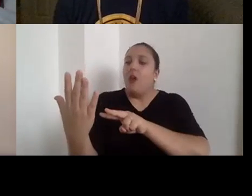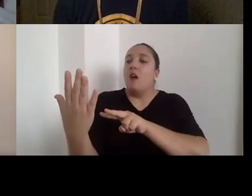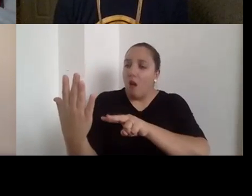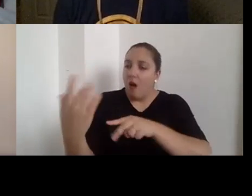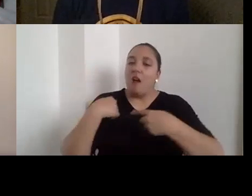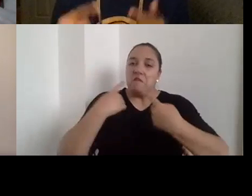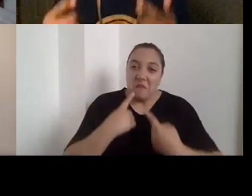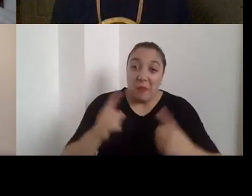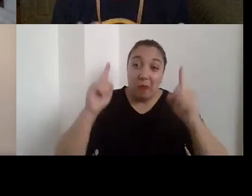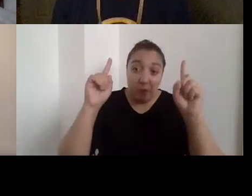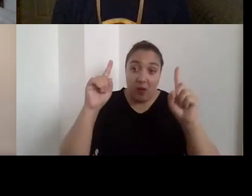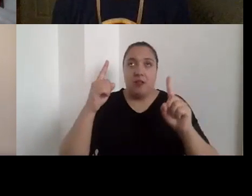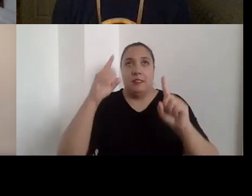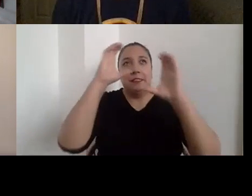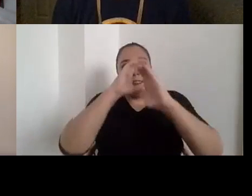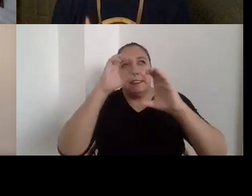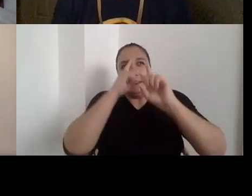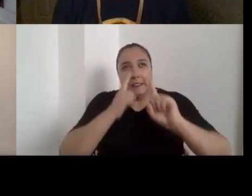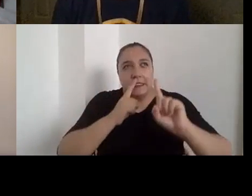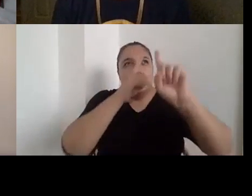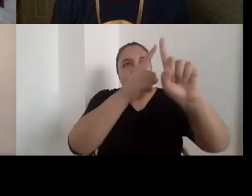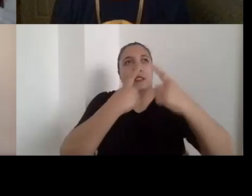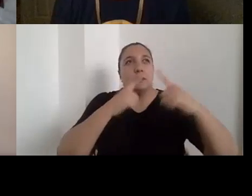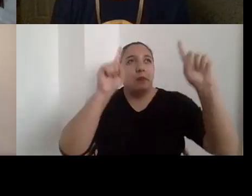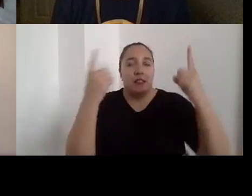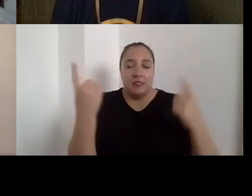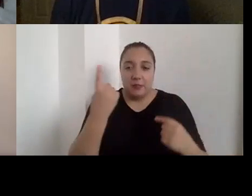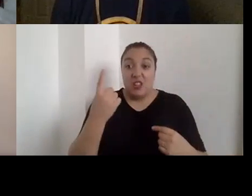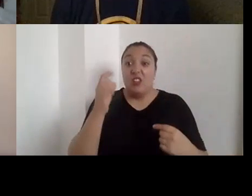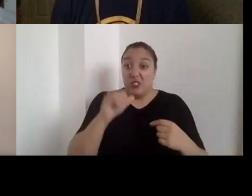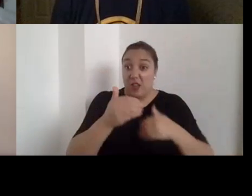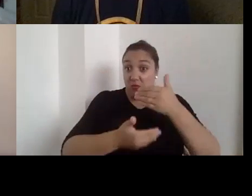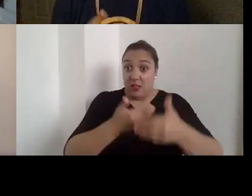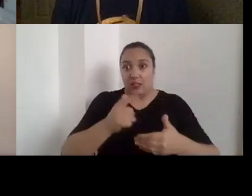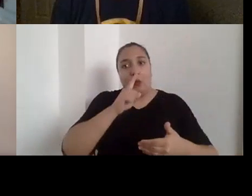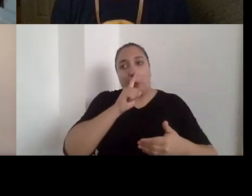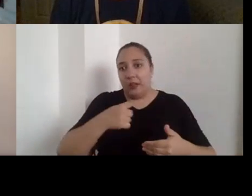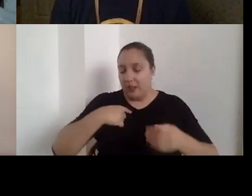So that process has been very self reflective on a spiritual